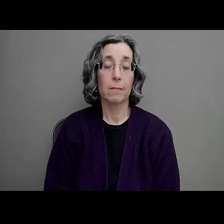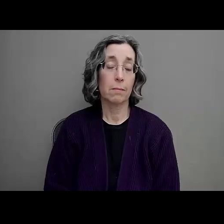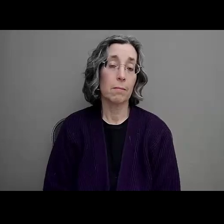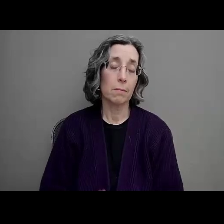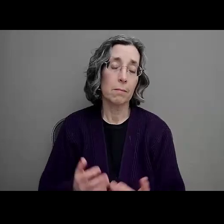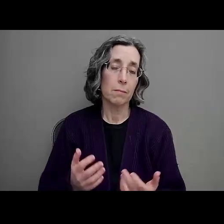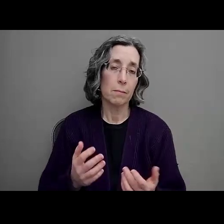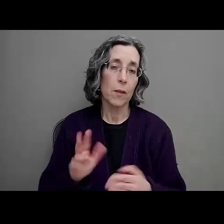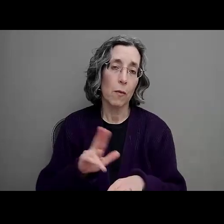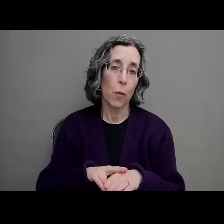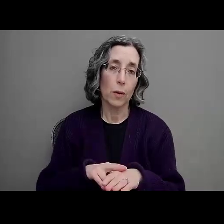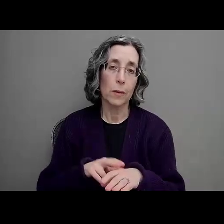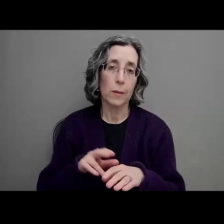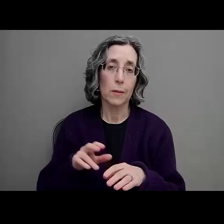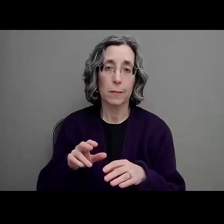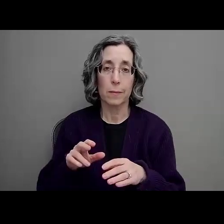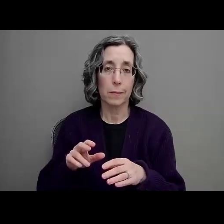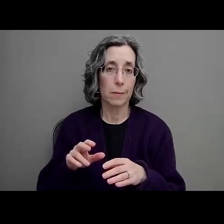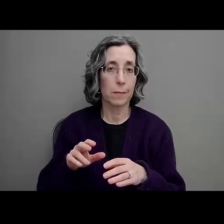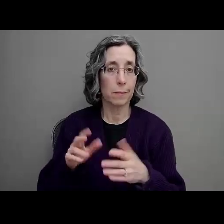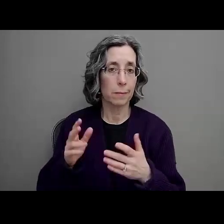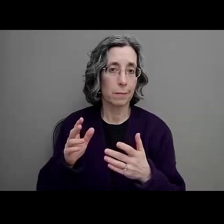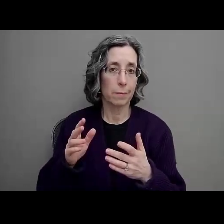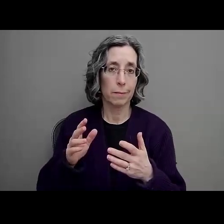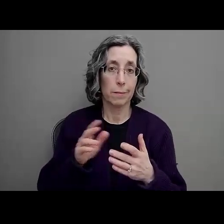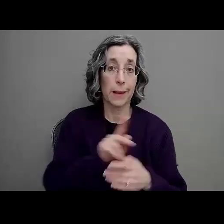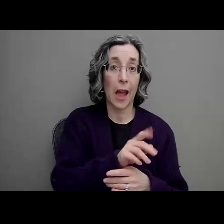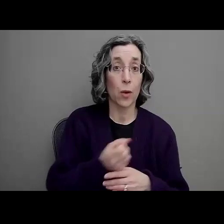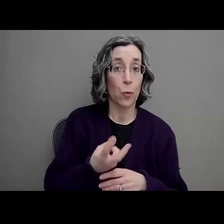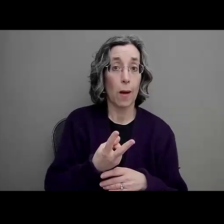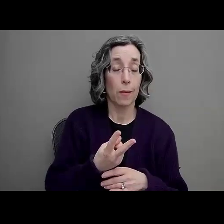So then there's the recognition that higher education is different than